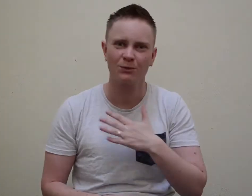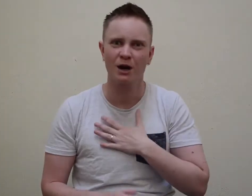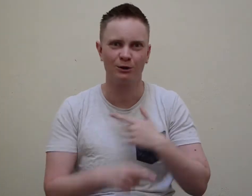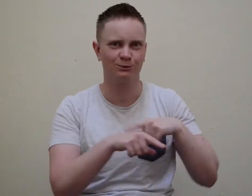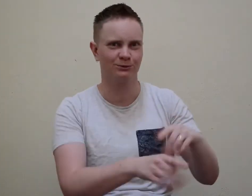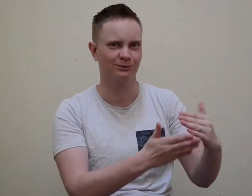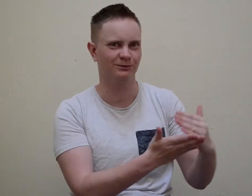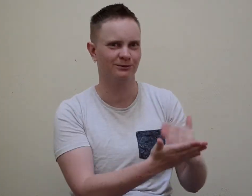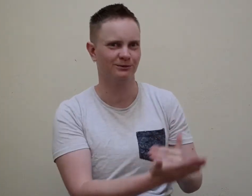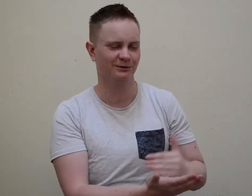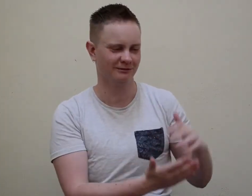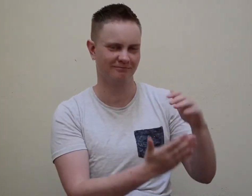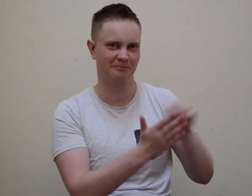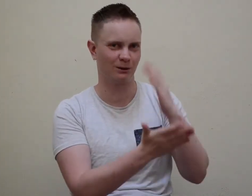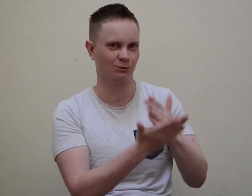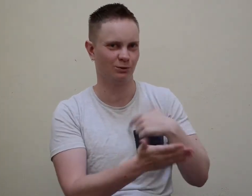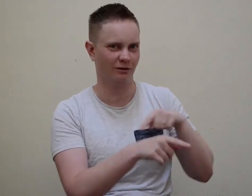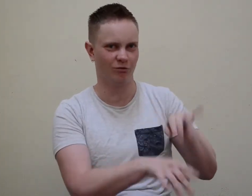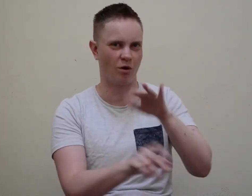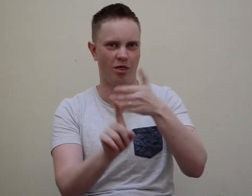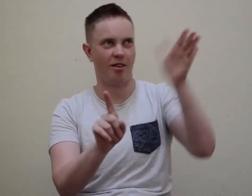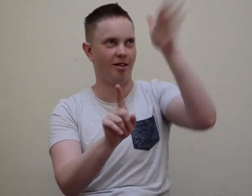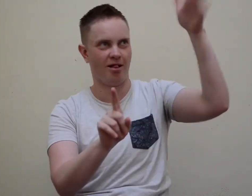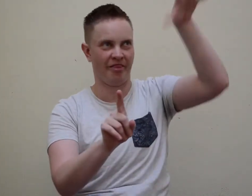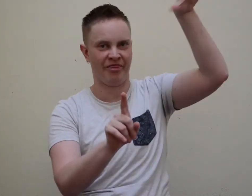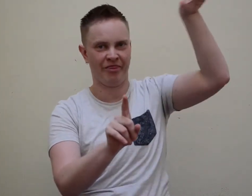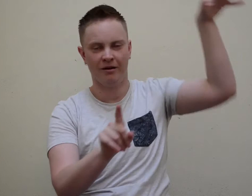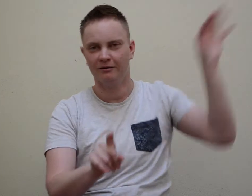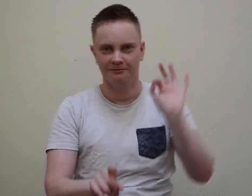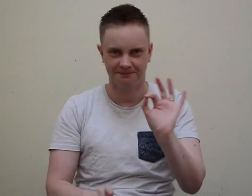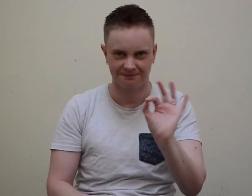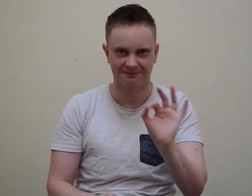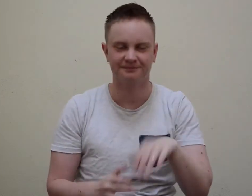So I've written down some talking points just to make sure. I don't go too far off track.